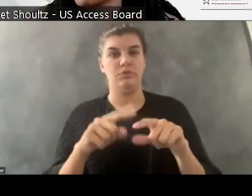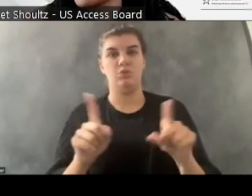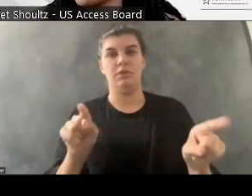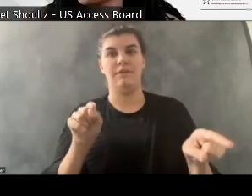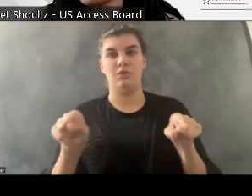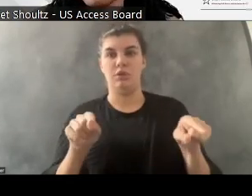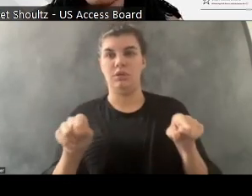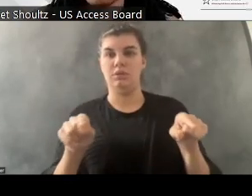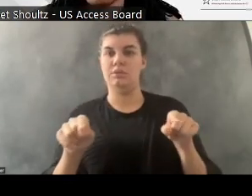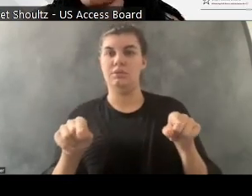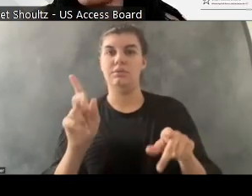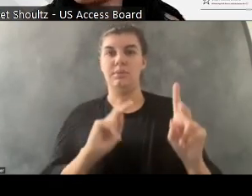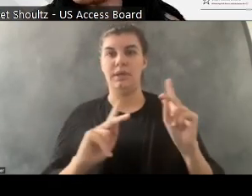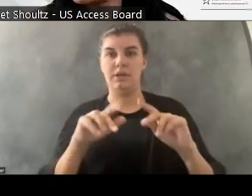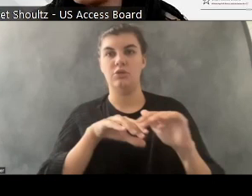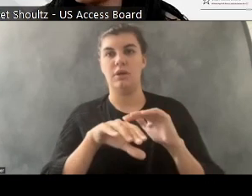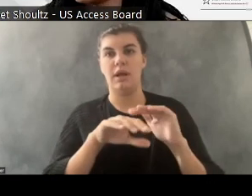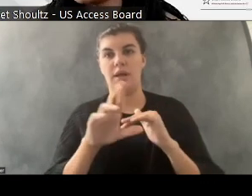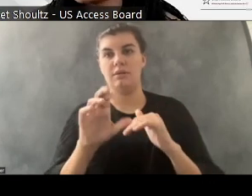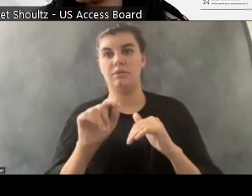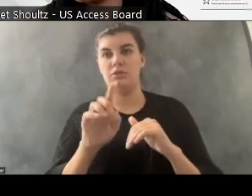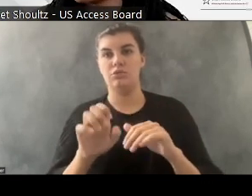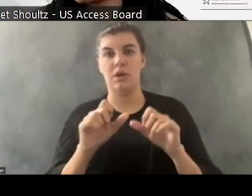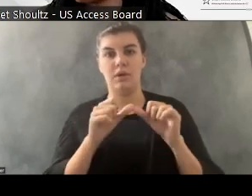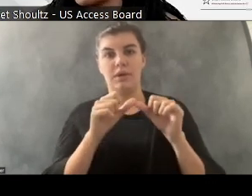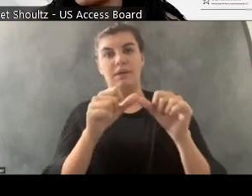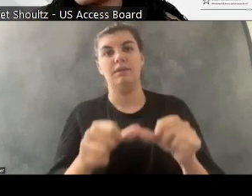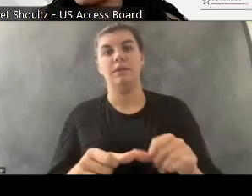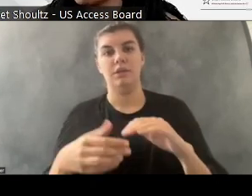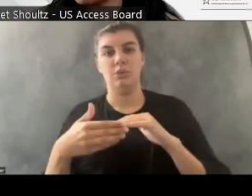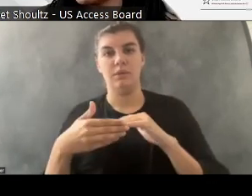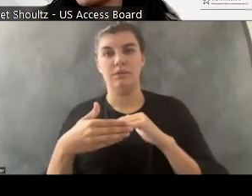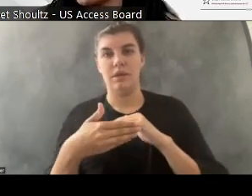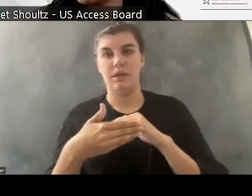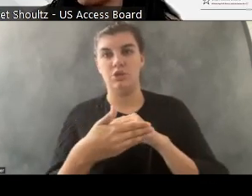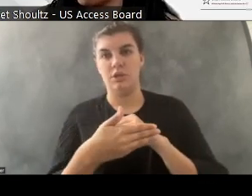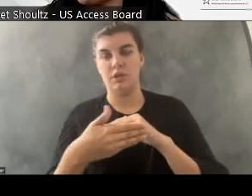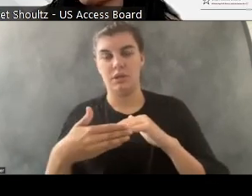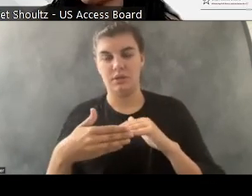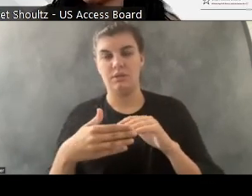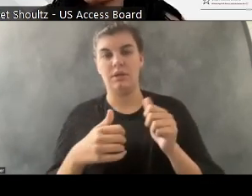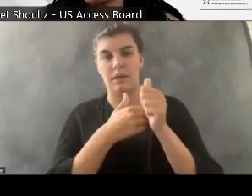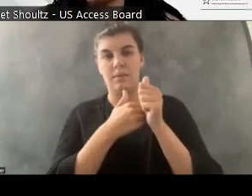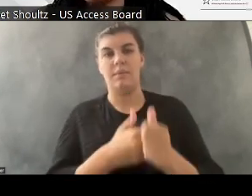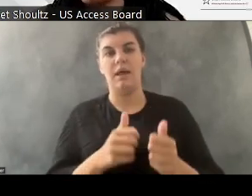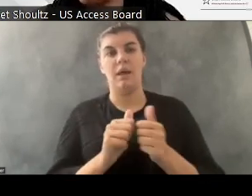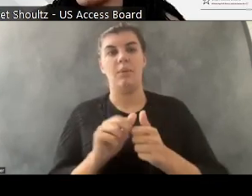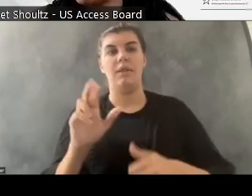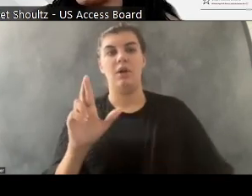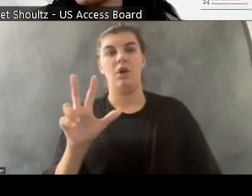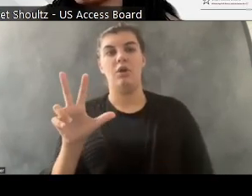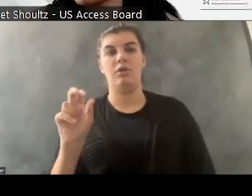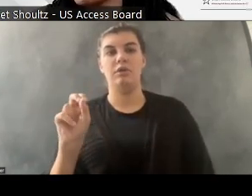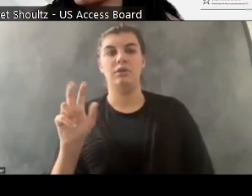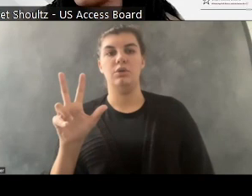alternate pedestrian access routes, continuous detectable edging complying with R303.6